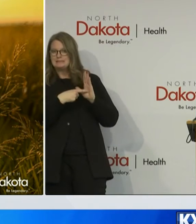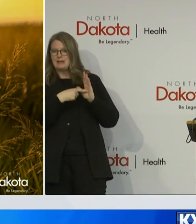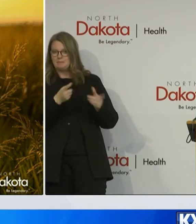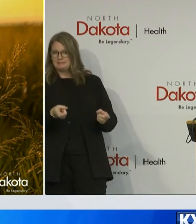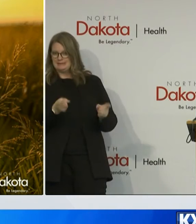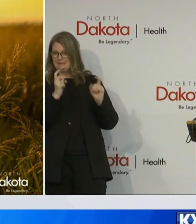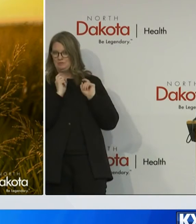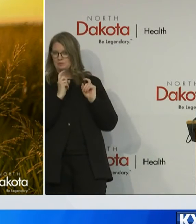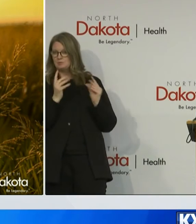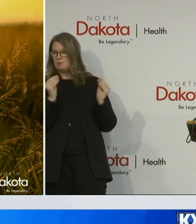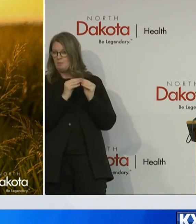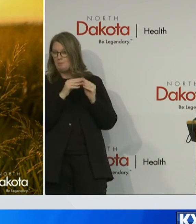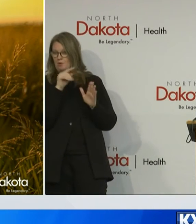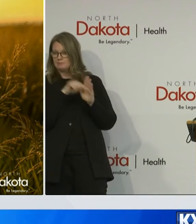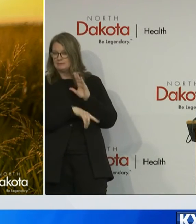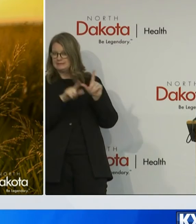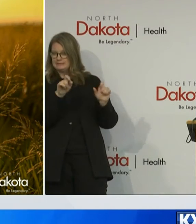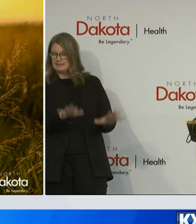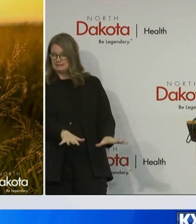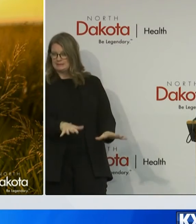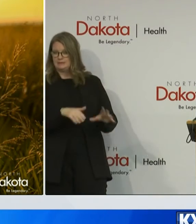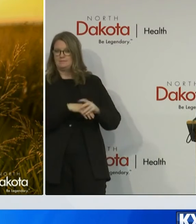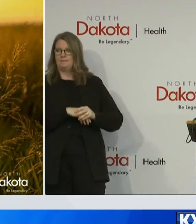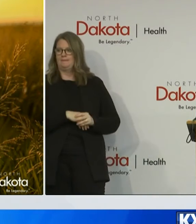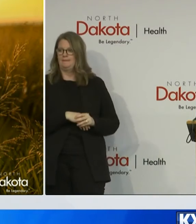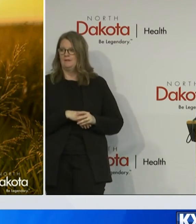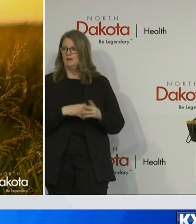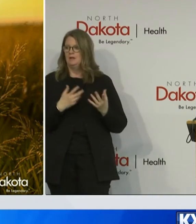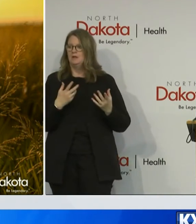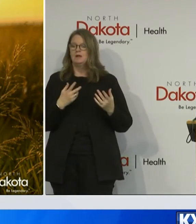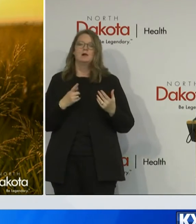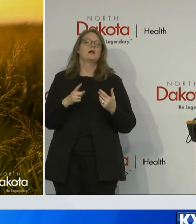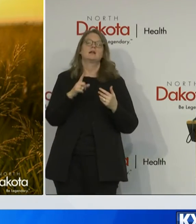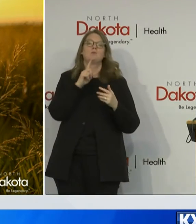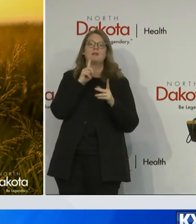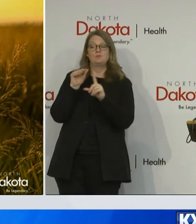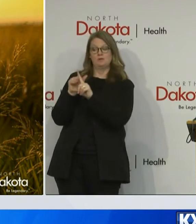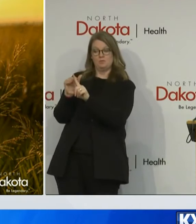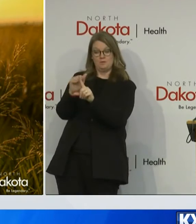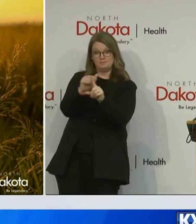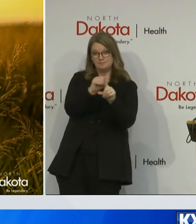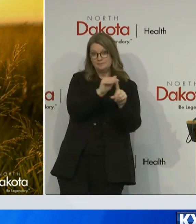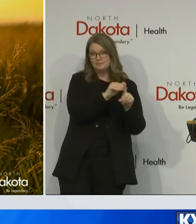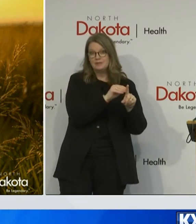ANYONE WHO IS DOING PODIUM OR PCR TESTING TO SUBMIT FOR US SO